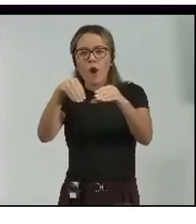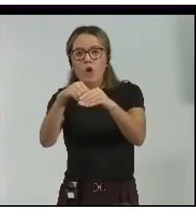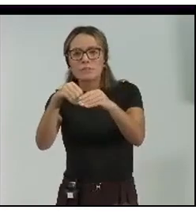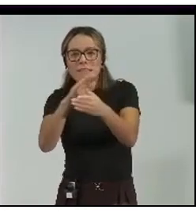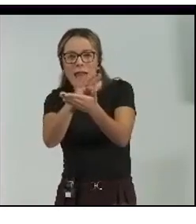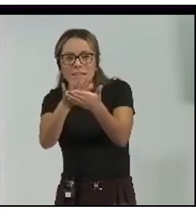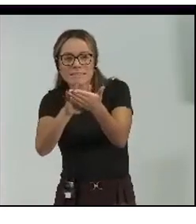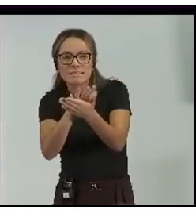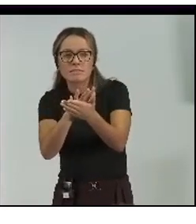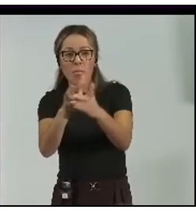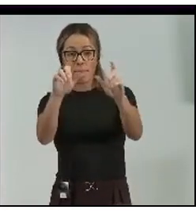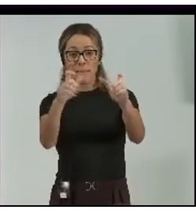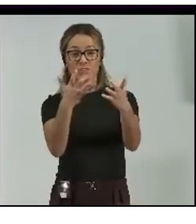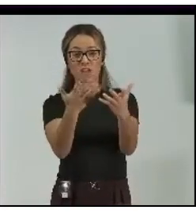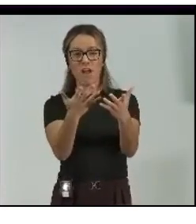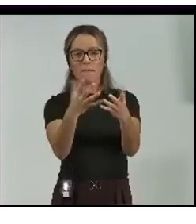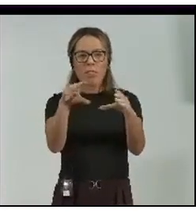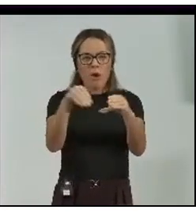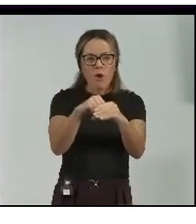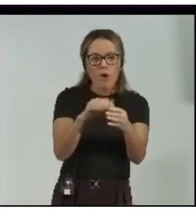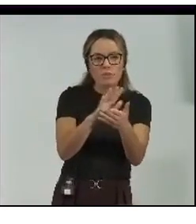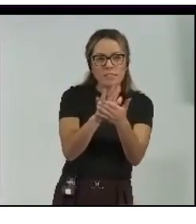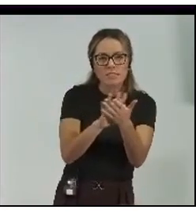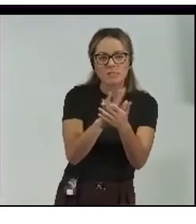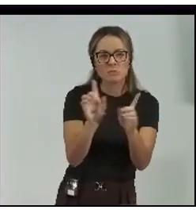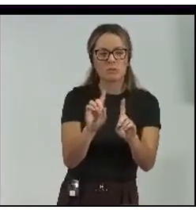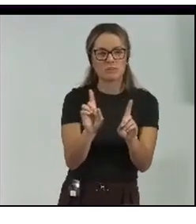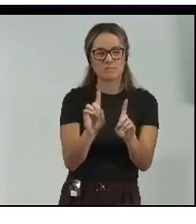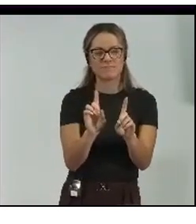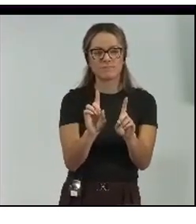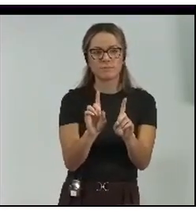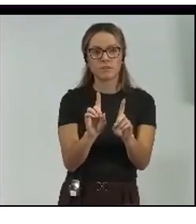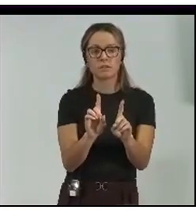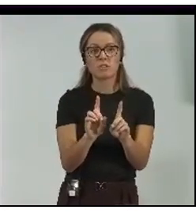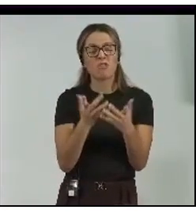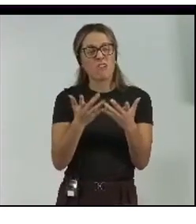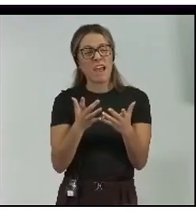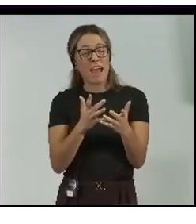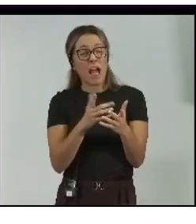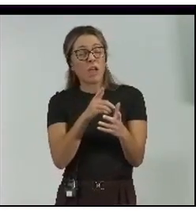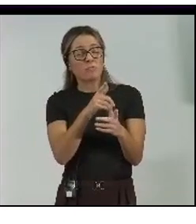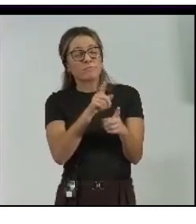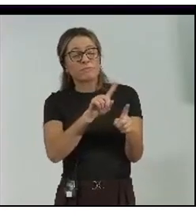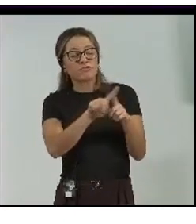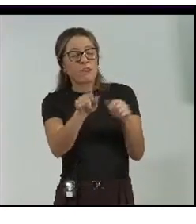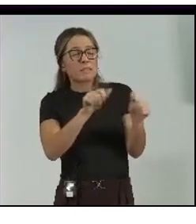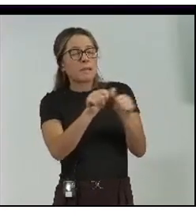And we're getting, you know, the best it can do. So we need to work to teach